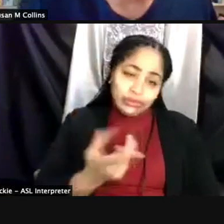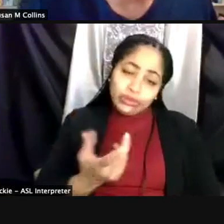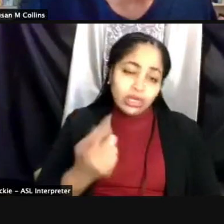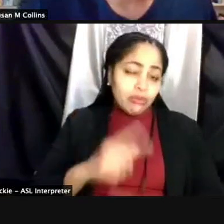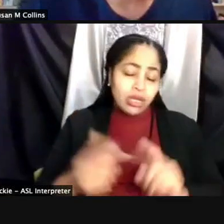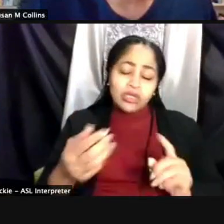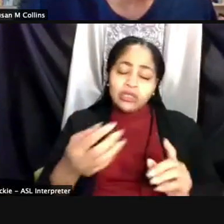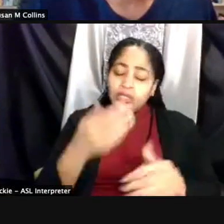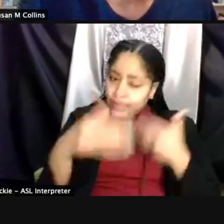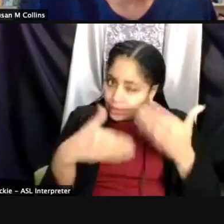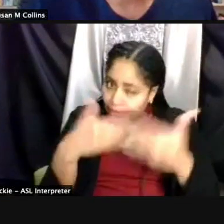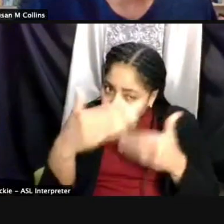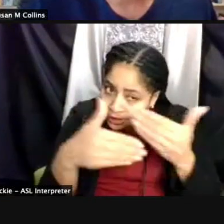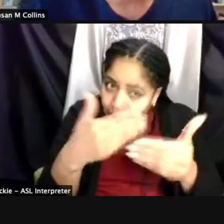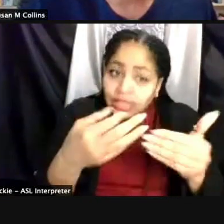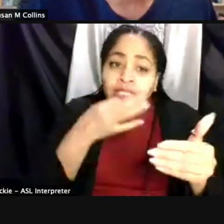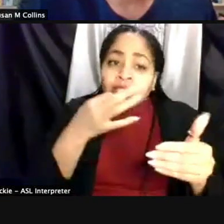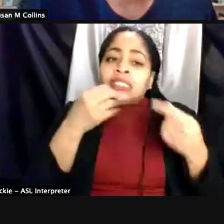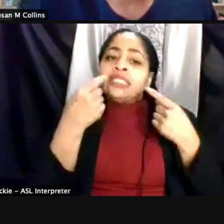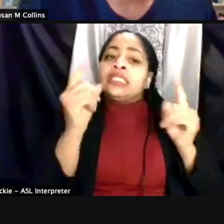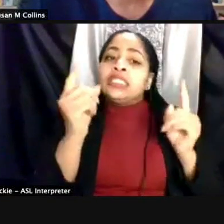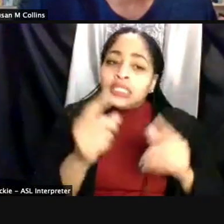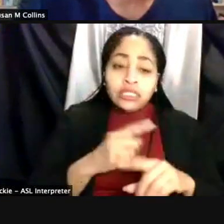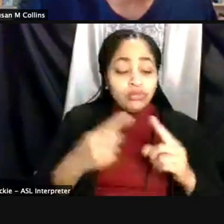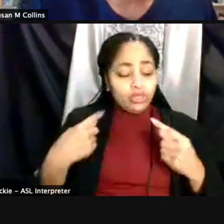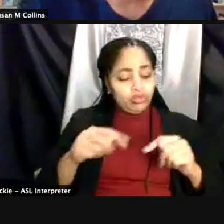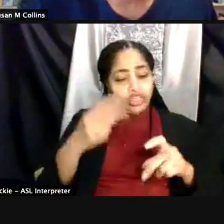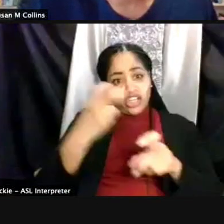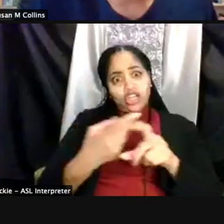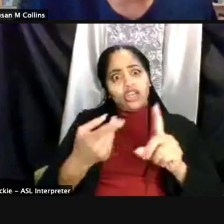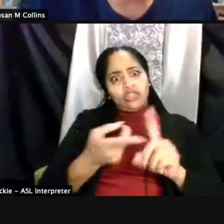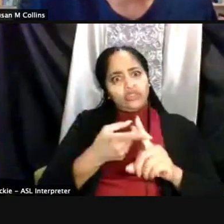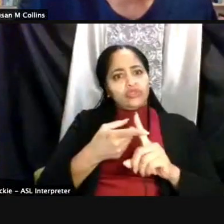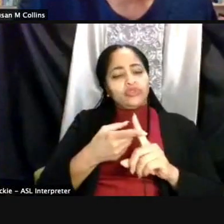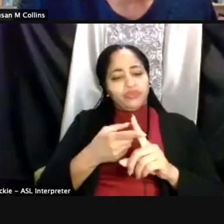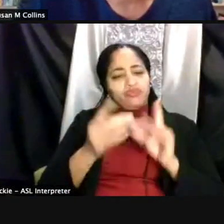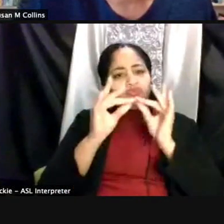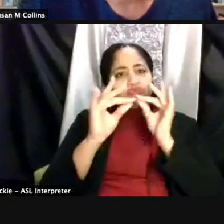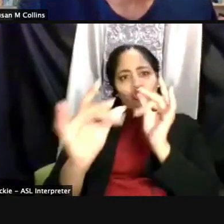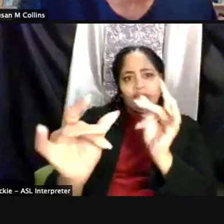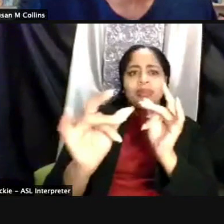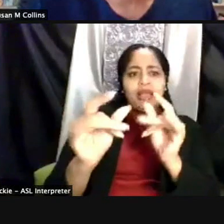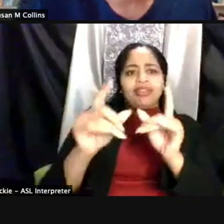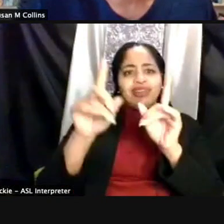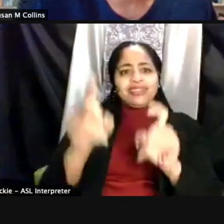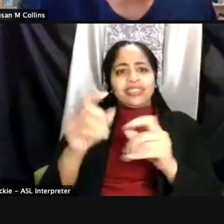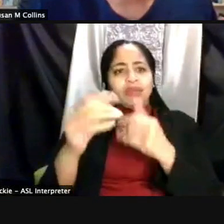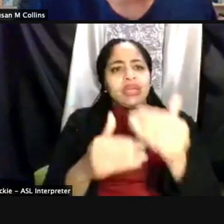And we have tried very hard to streamline the testing process. We'll talk about that a bit with Dr. Ernst.